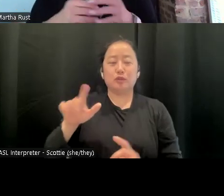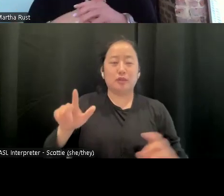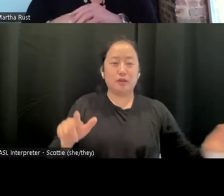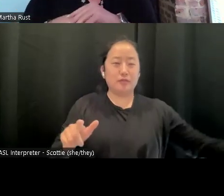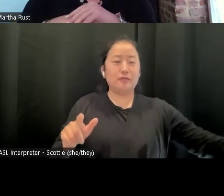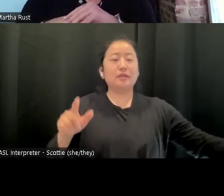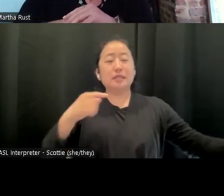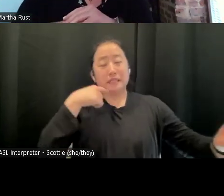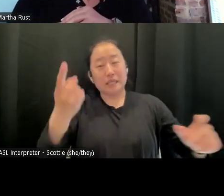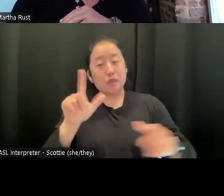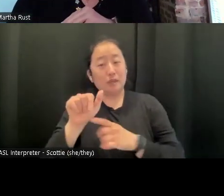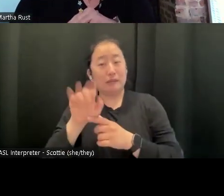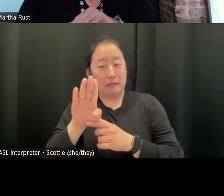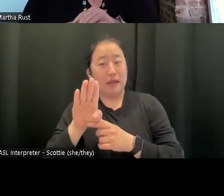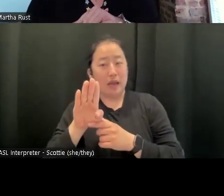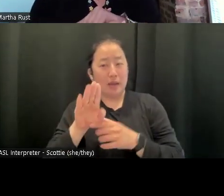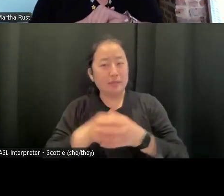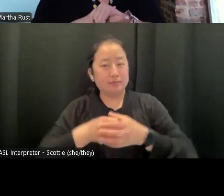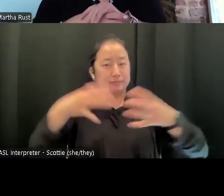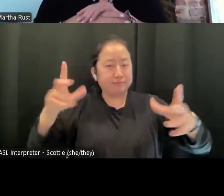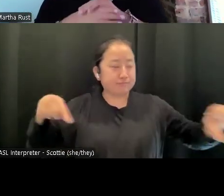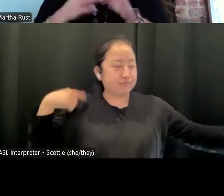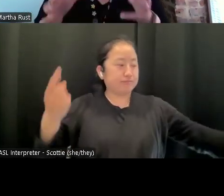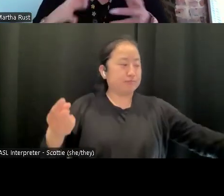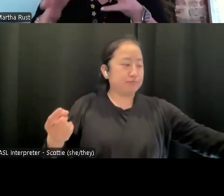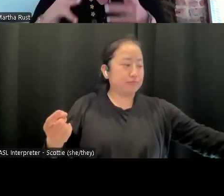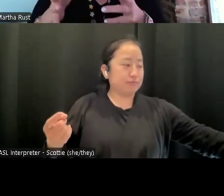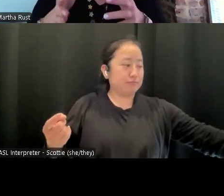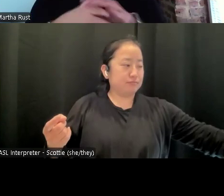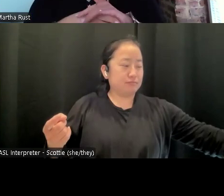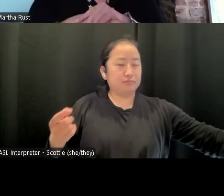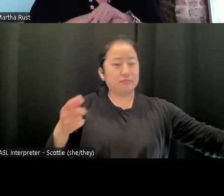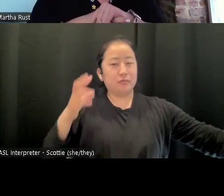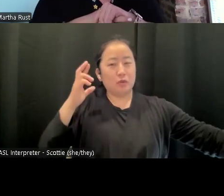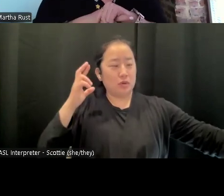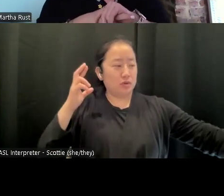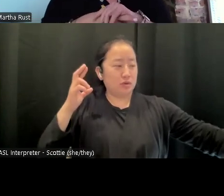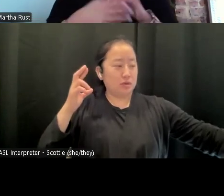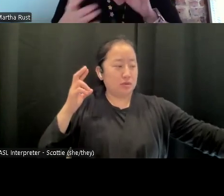so we'll have do another virtual tour soon but hopefully this will give us an idea of what our